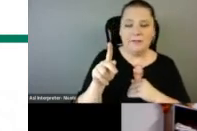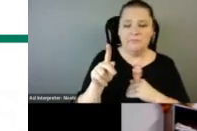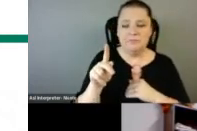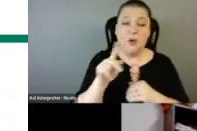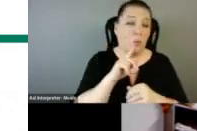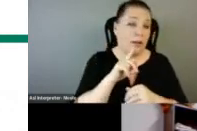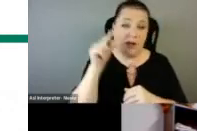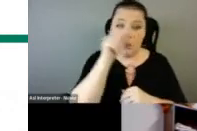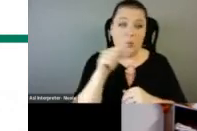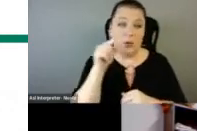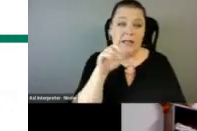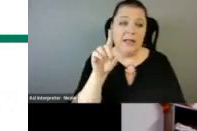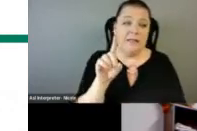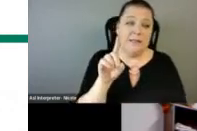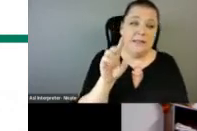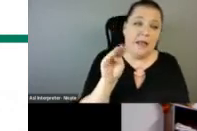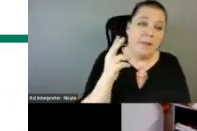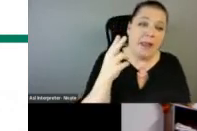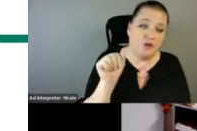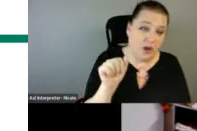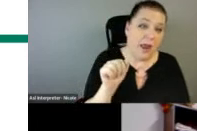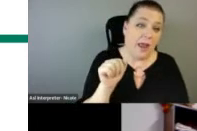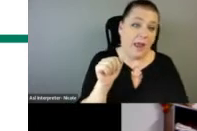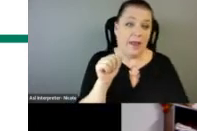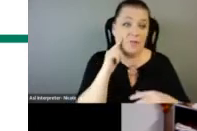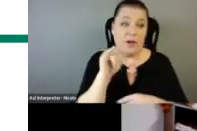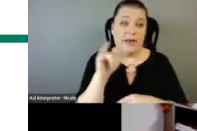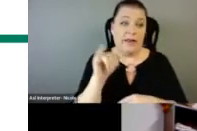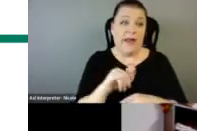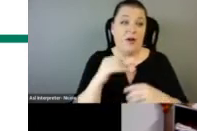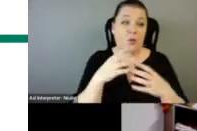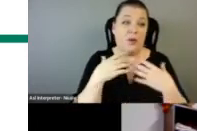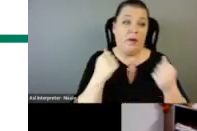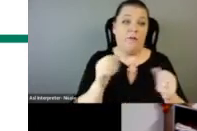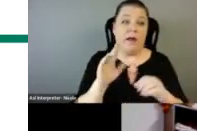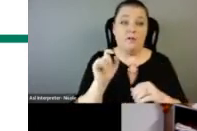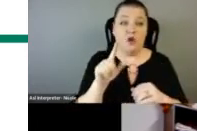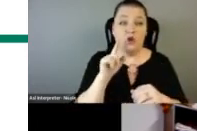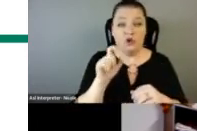dmha Indiana recovery Council, which shouldn't bring it right to the top. So the other thing with the recovery support